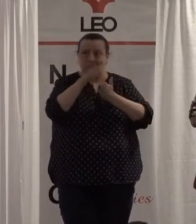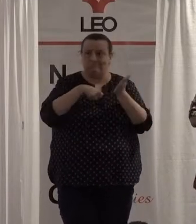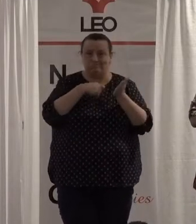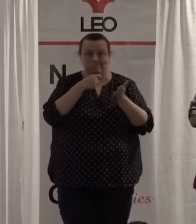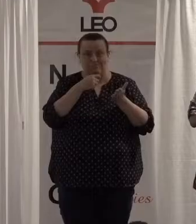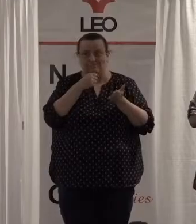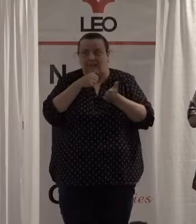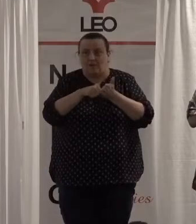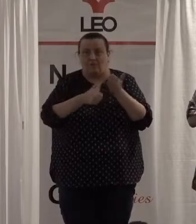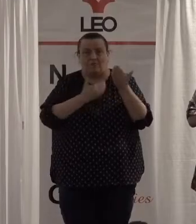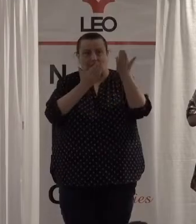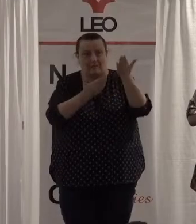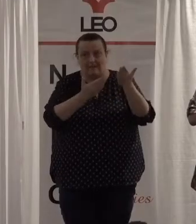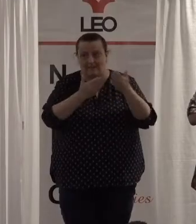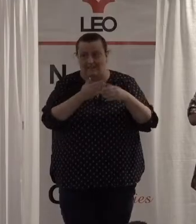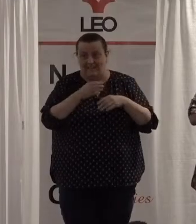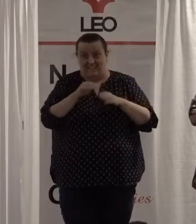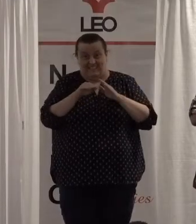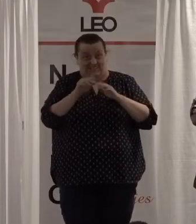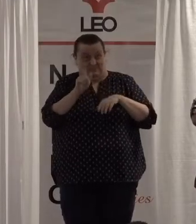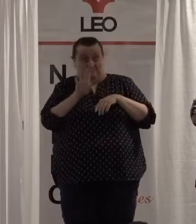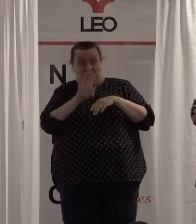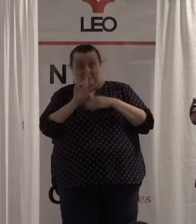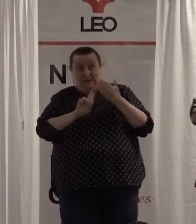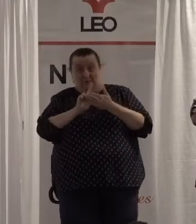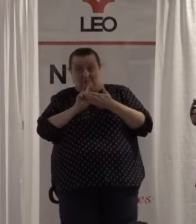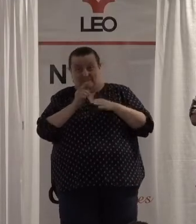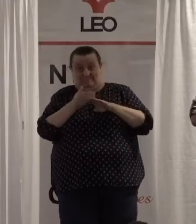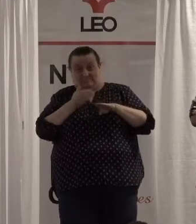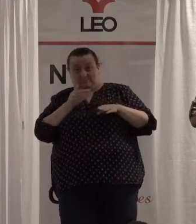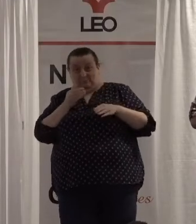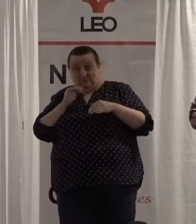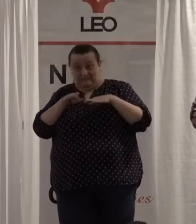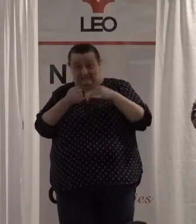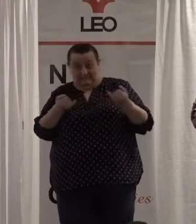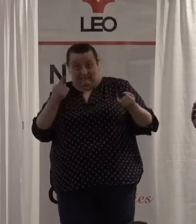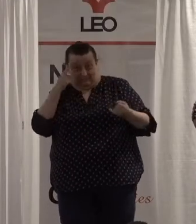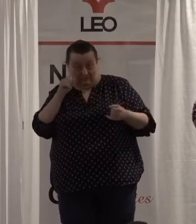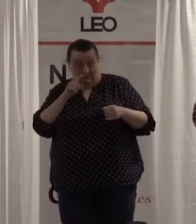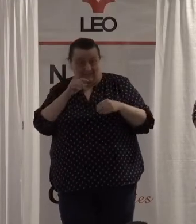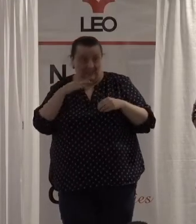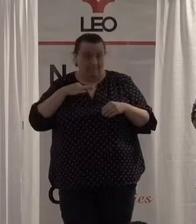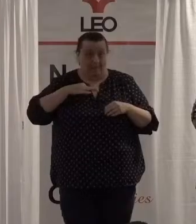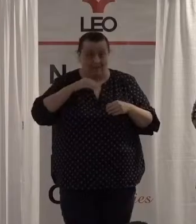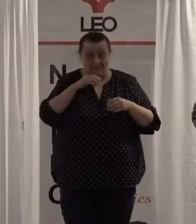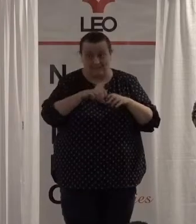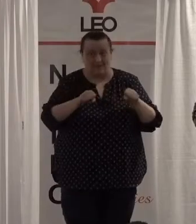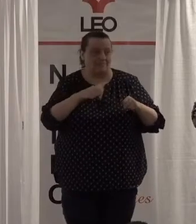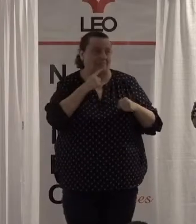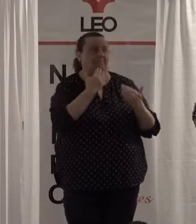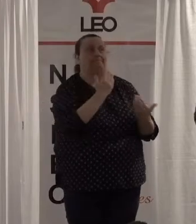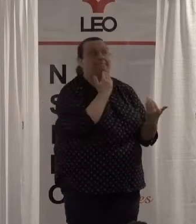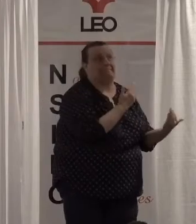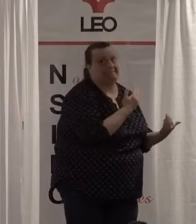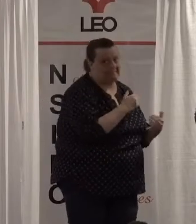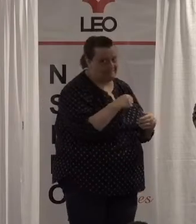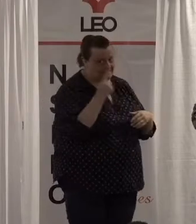ON 24 HOURS NOTICE BEFORE THE DEADLINE OF THE SCHOLARSHIP APPLICATION. SO I WANT TO THANK THEM VERY MUCH FOR MAKING THIS HAPPEN.